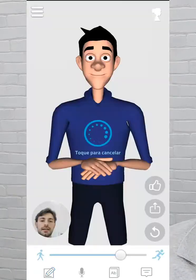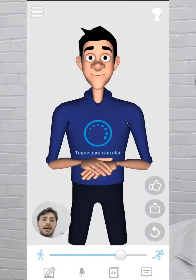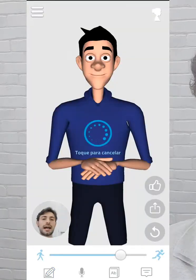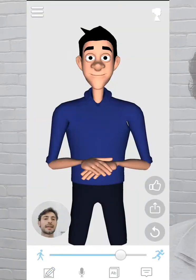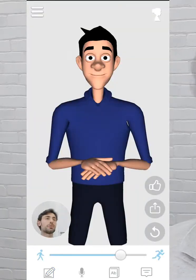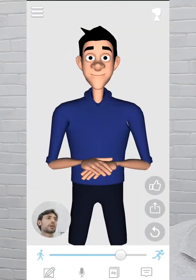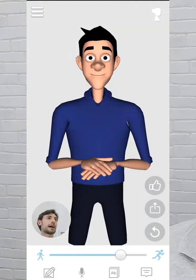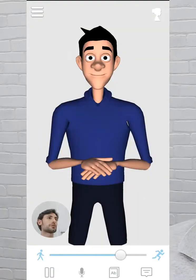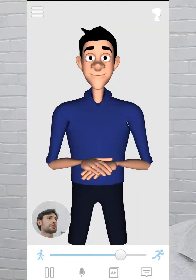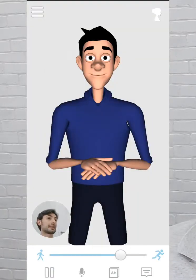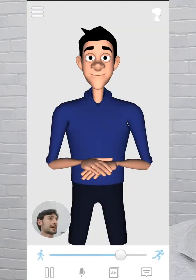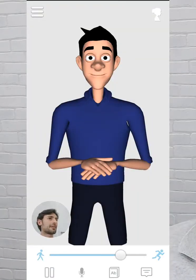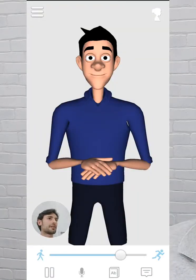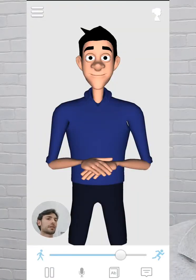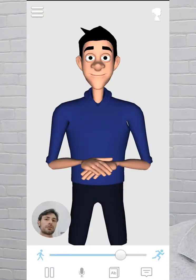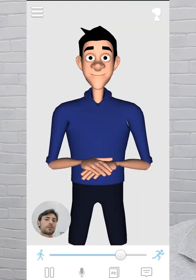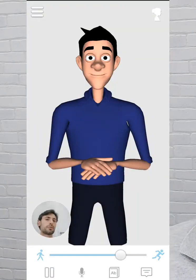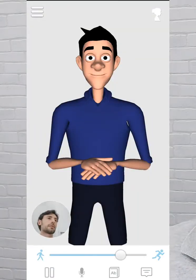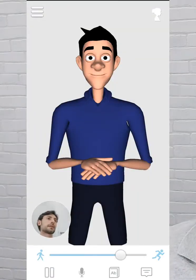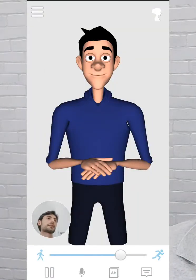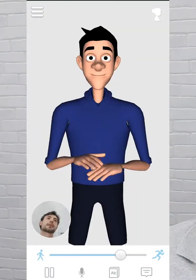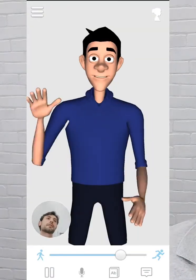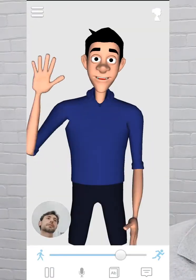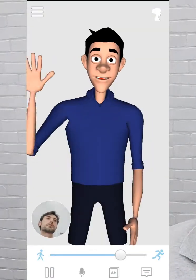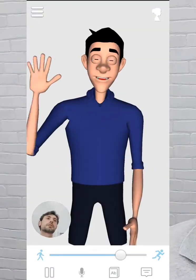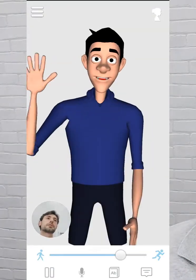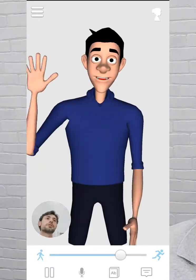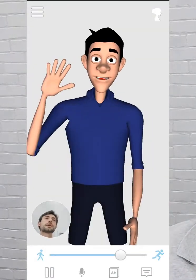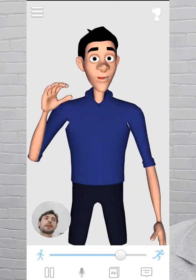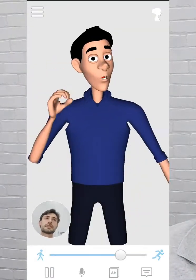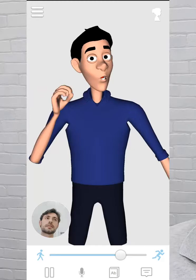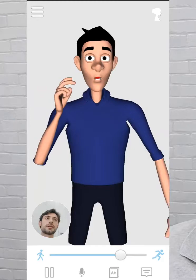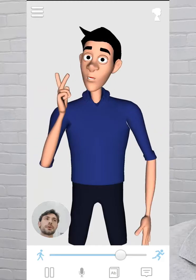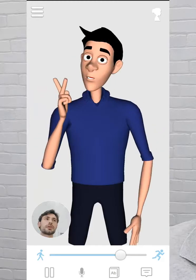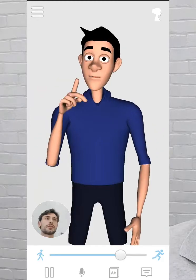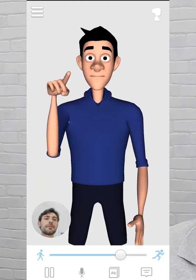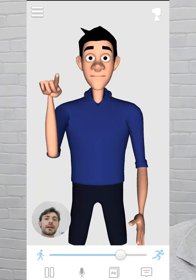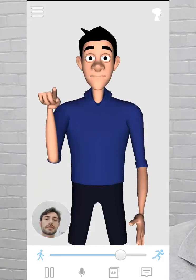Here, in this case, it is already recording. So I'm going to take advantage of this video recording to launch later in After Effects.